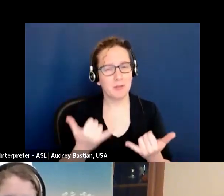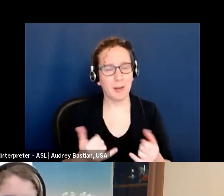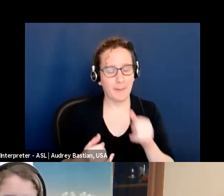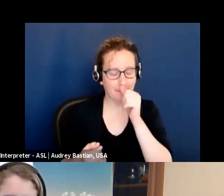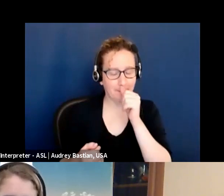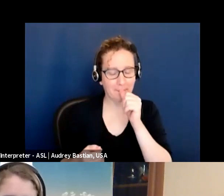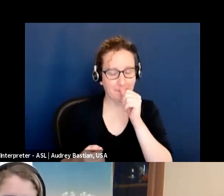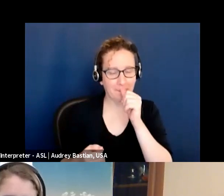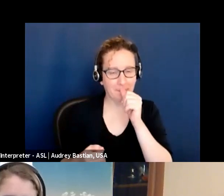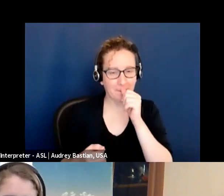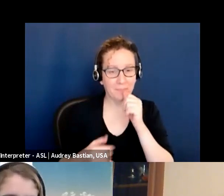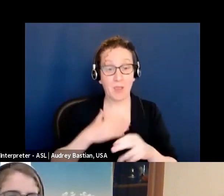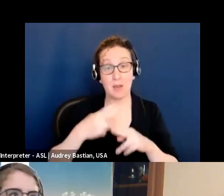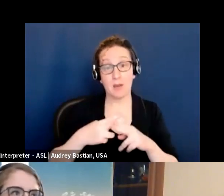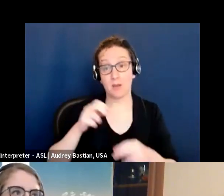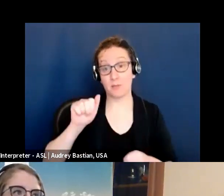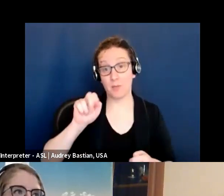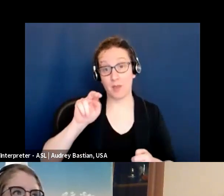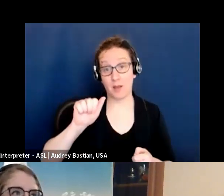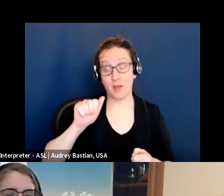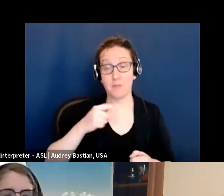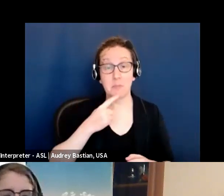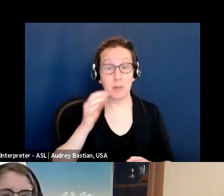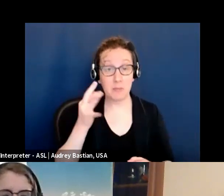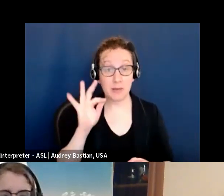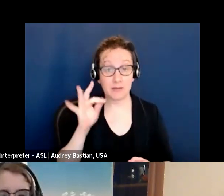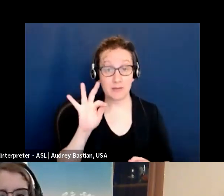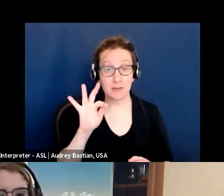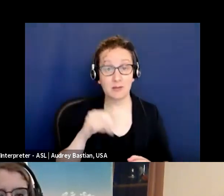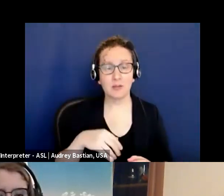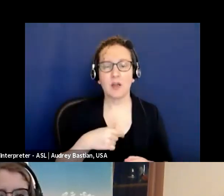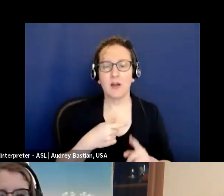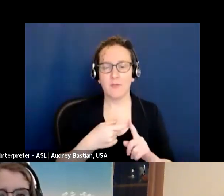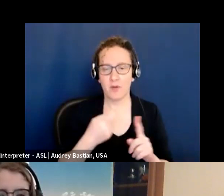So my name is Ana. I'm 19 years old, and I'm from the Republic of Georgia.